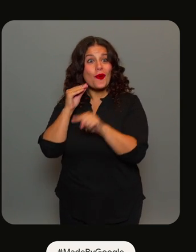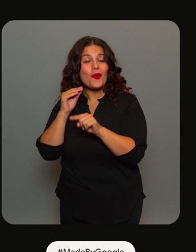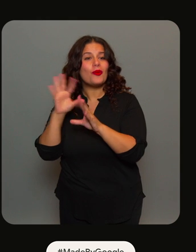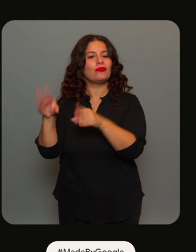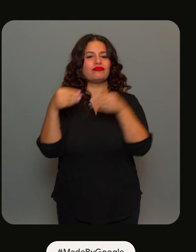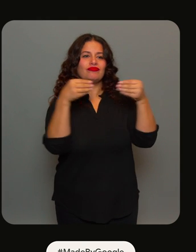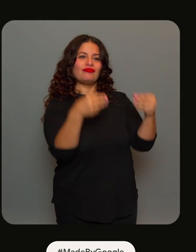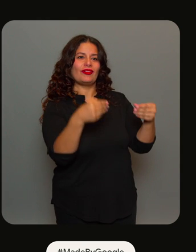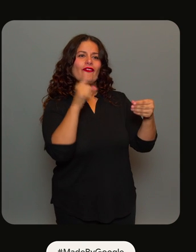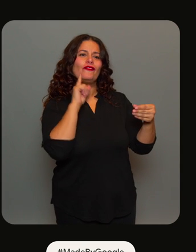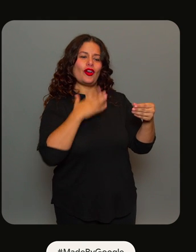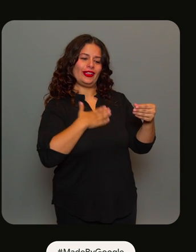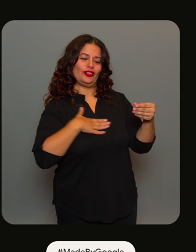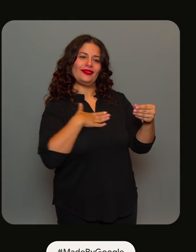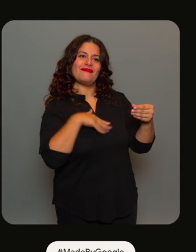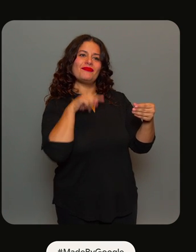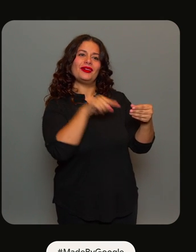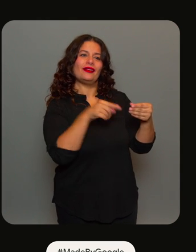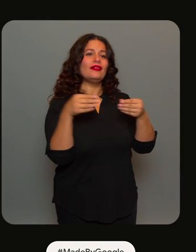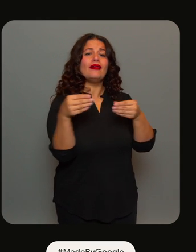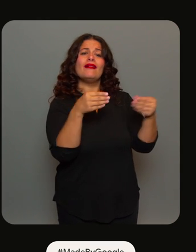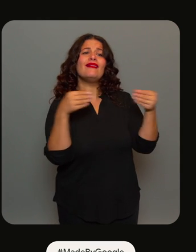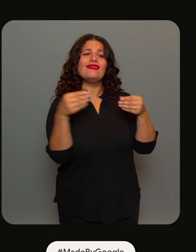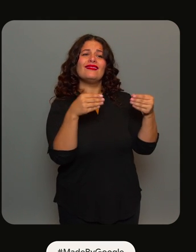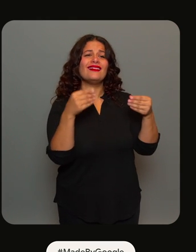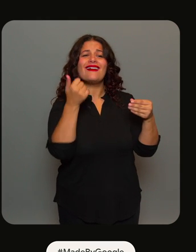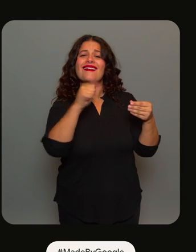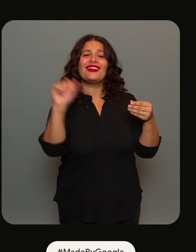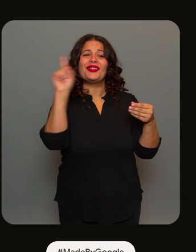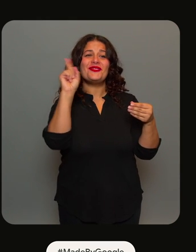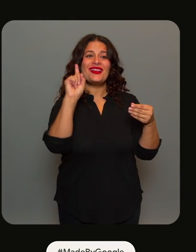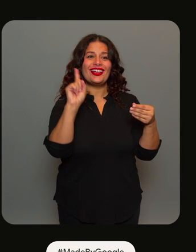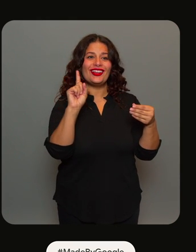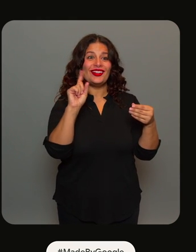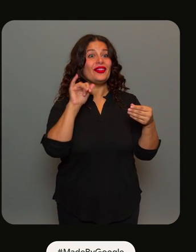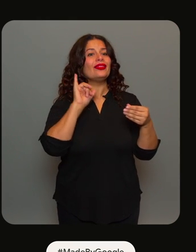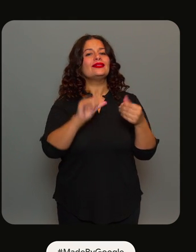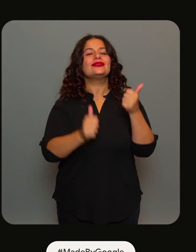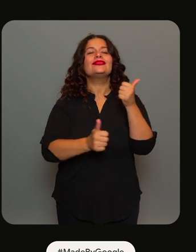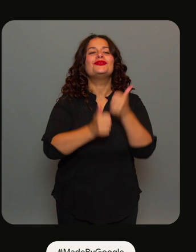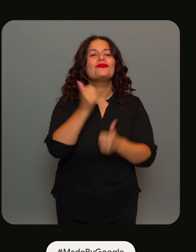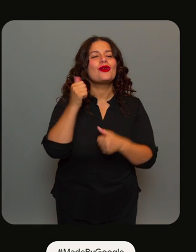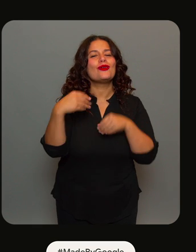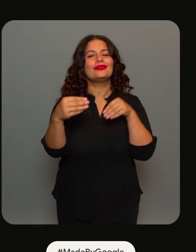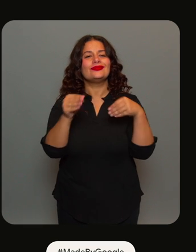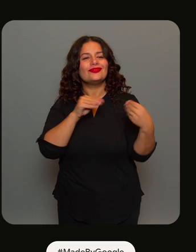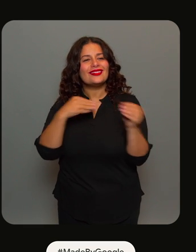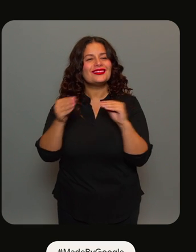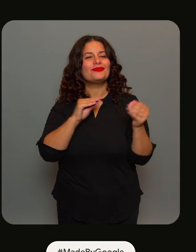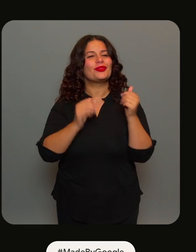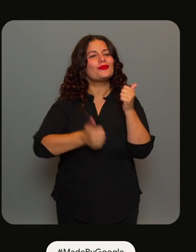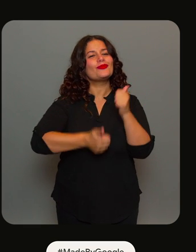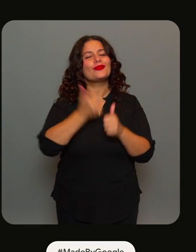take anywhere, making it one of the most versatile and adaptable tablets ever.